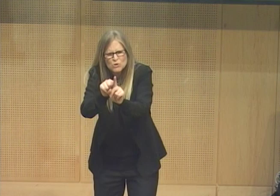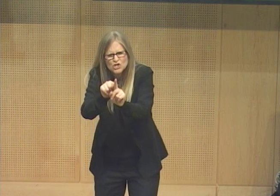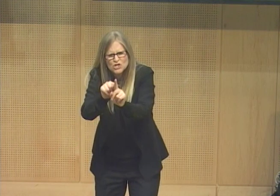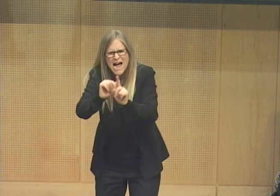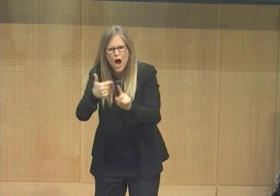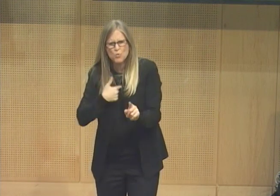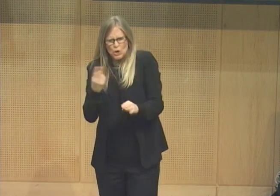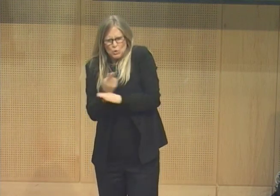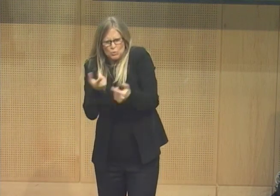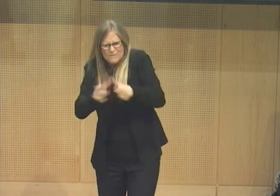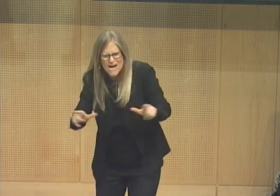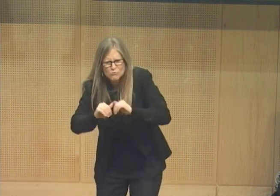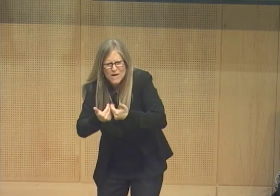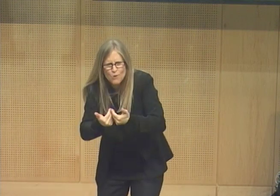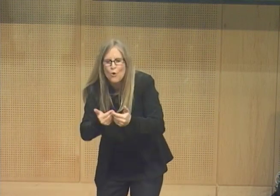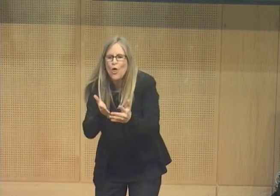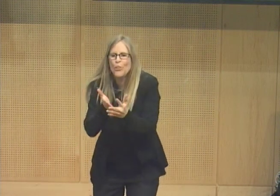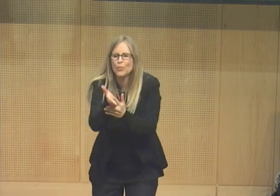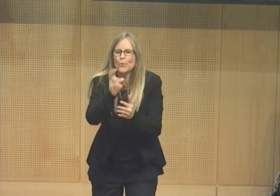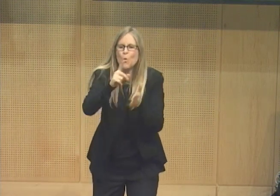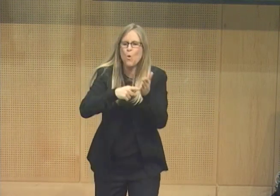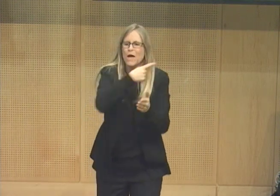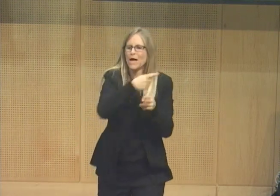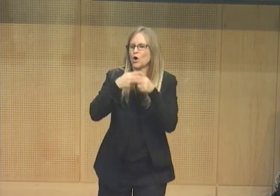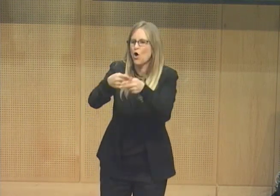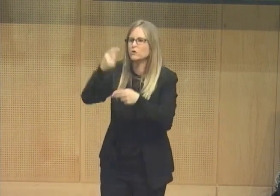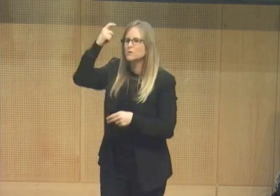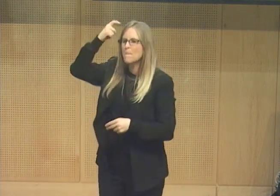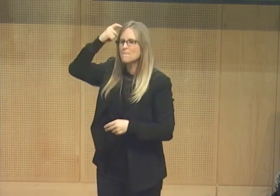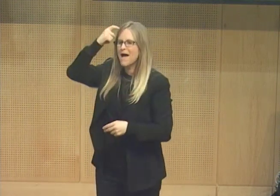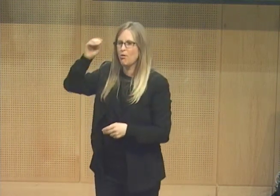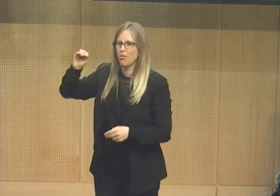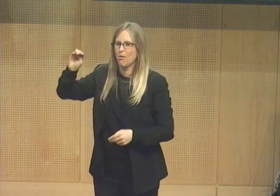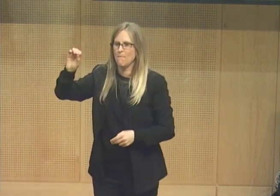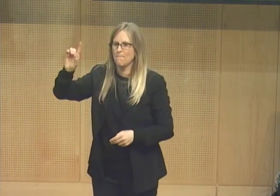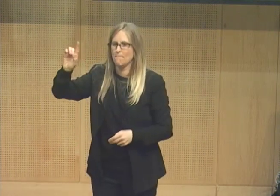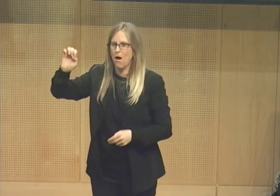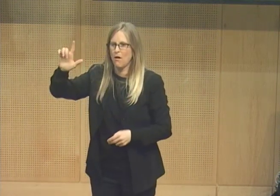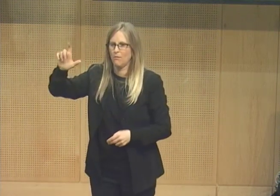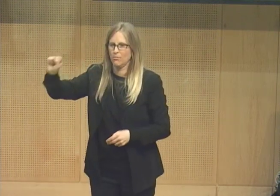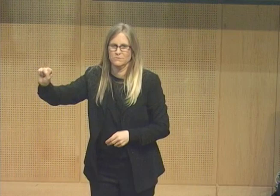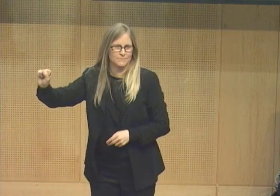the way we use language to apply our mental models.